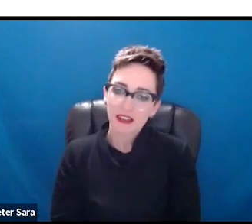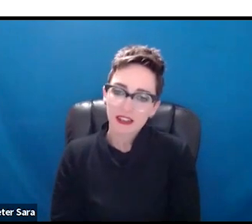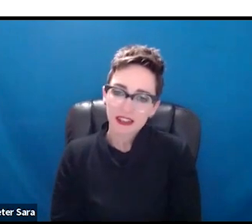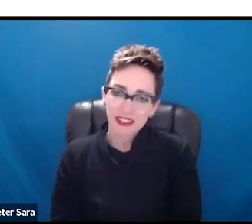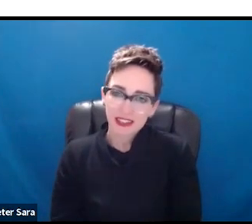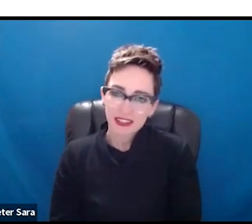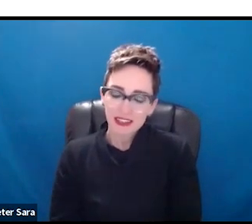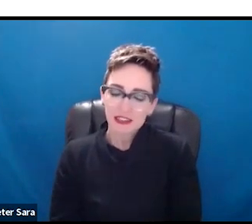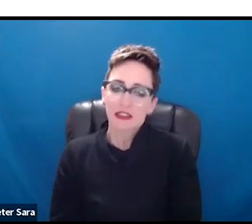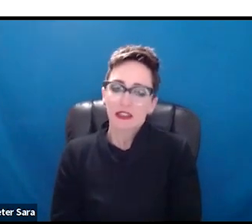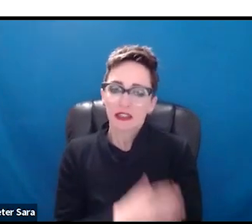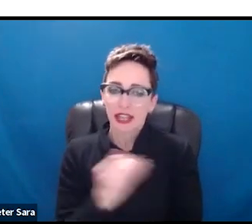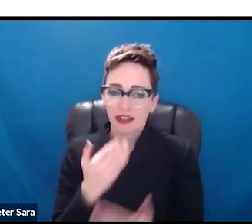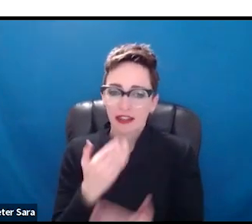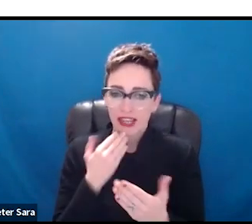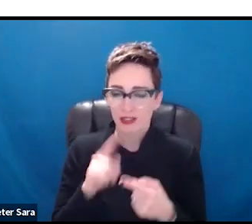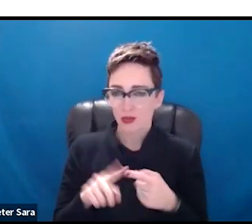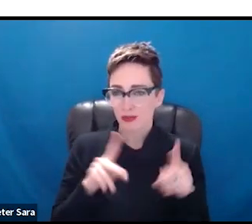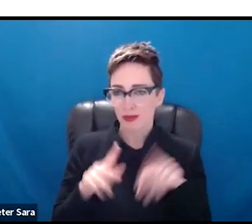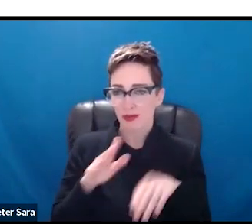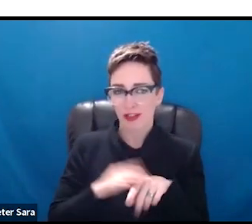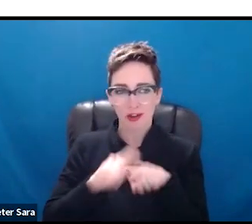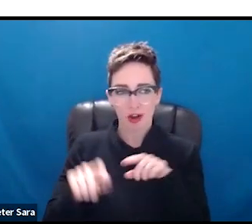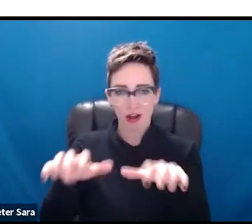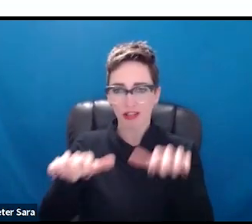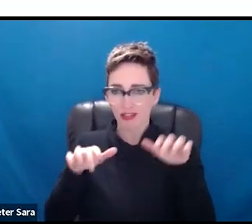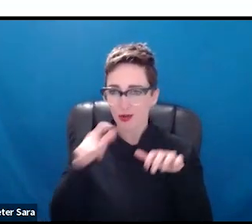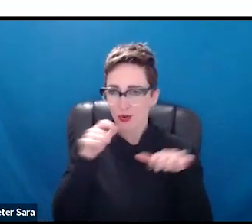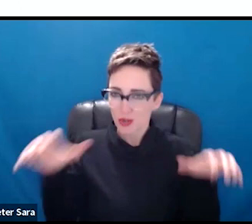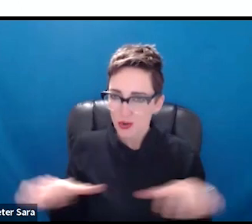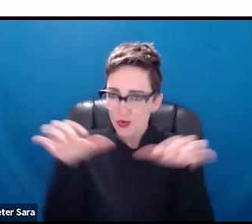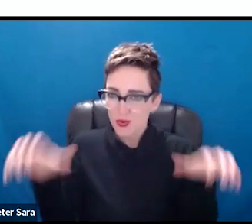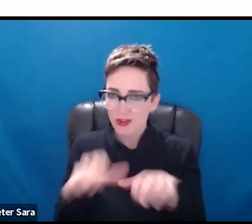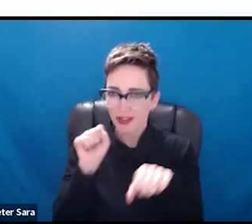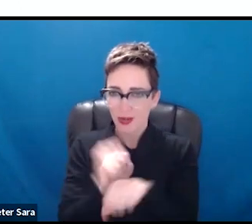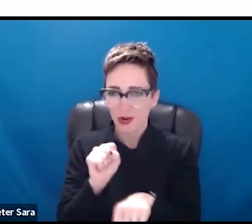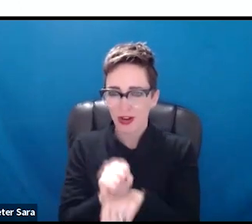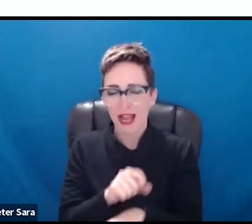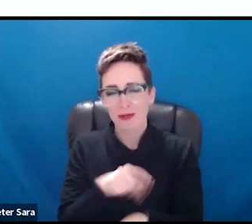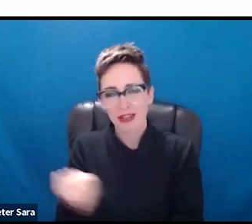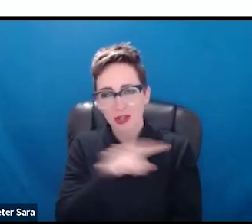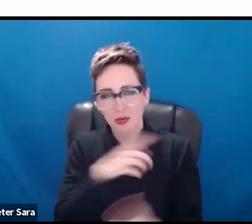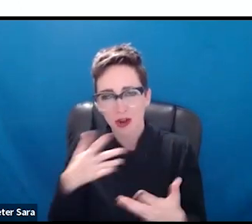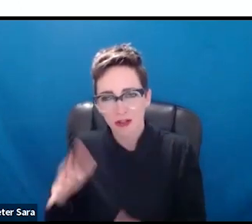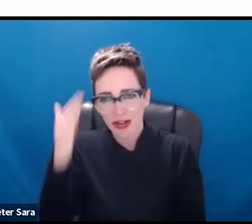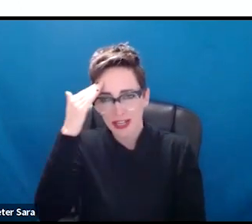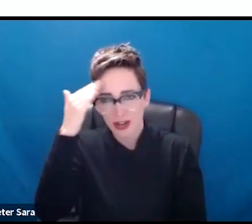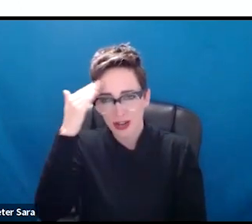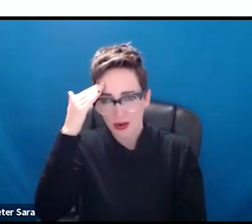the folks on the call, who do the work. We don't have to tell you how much of a large task